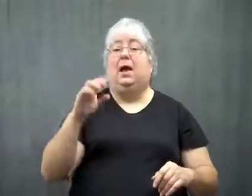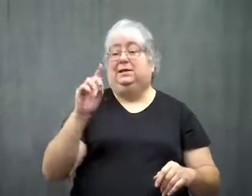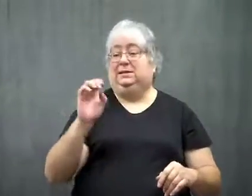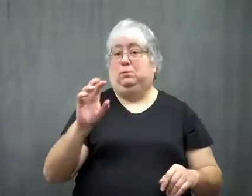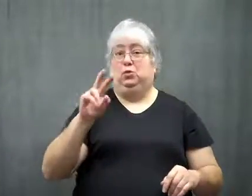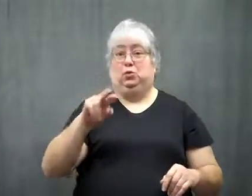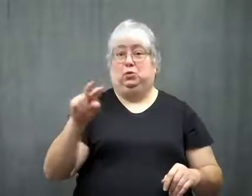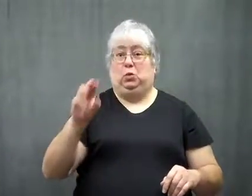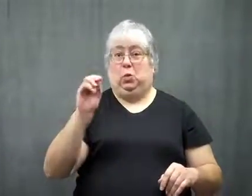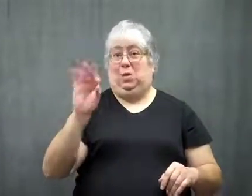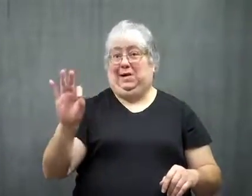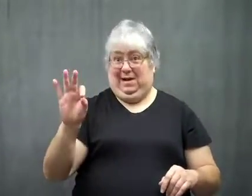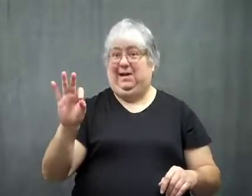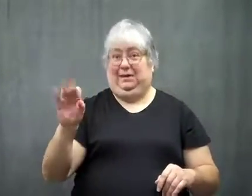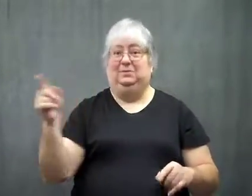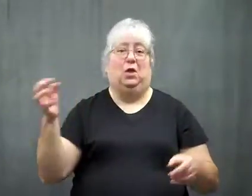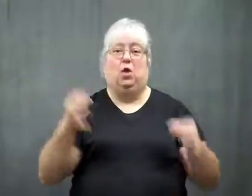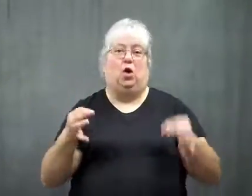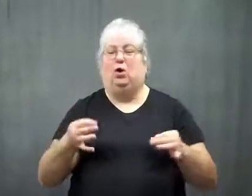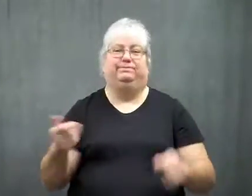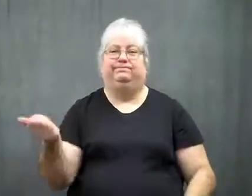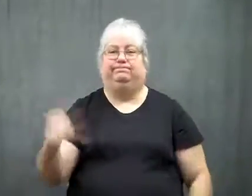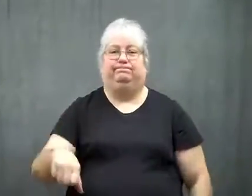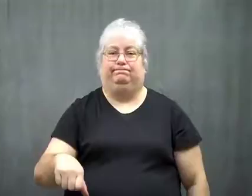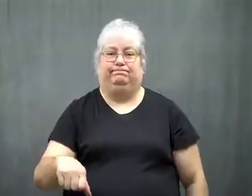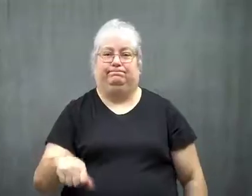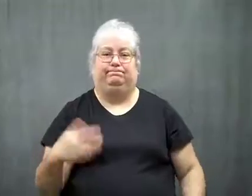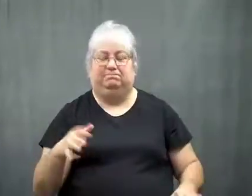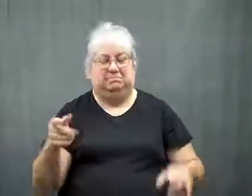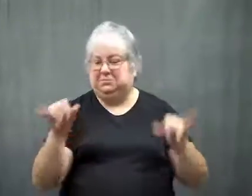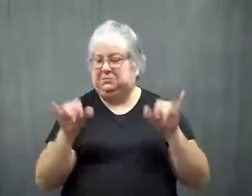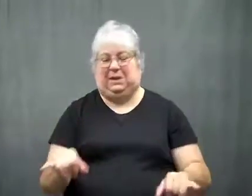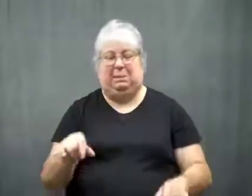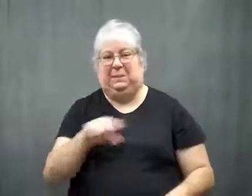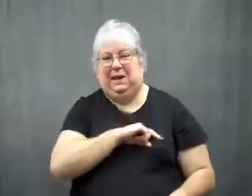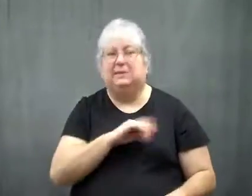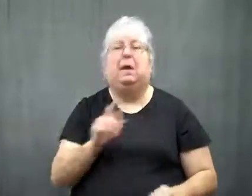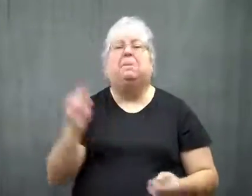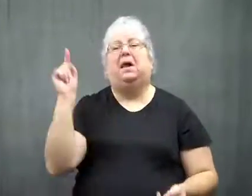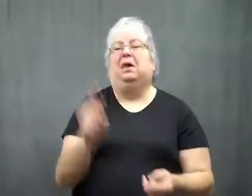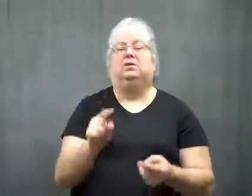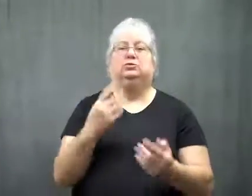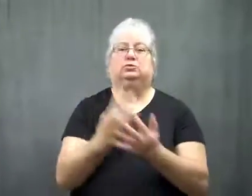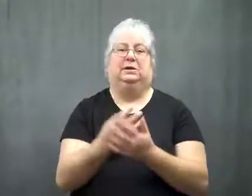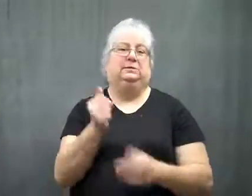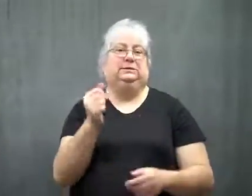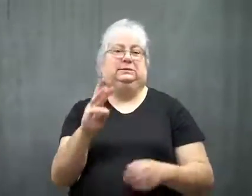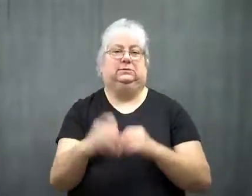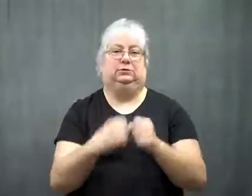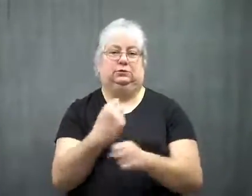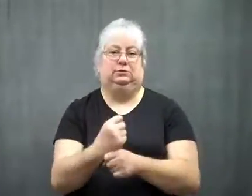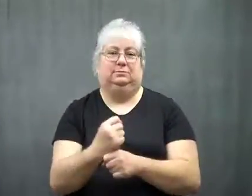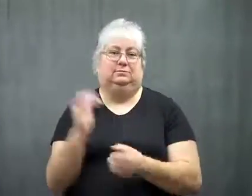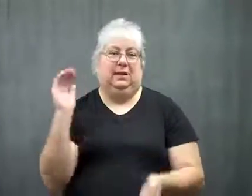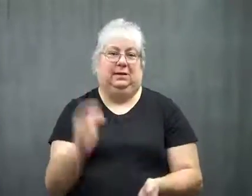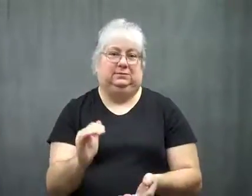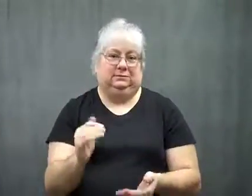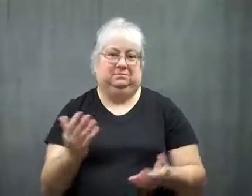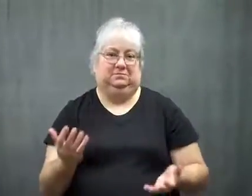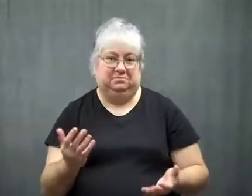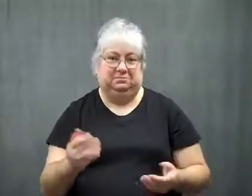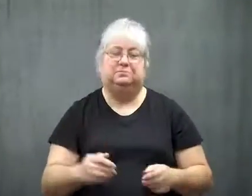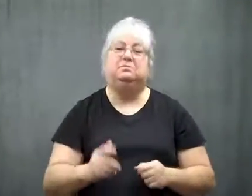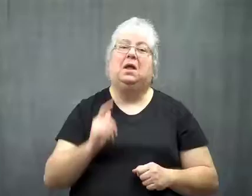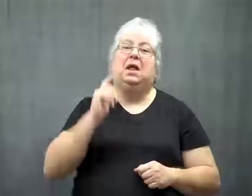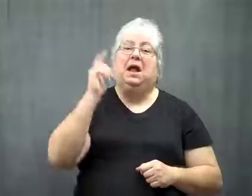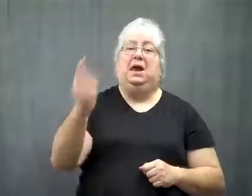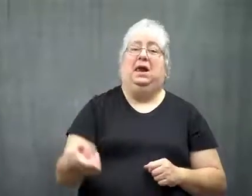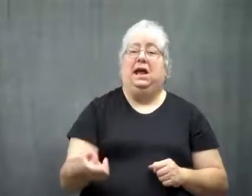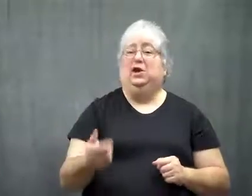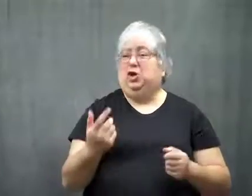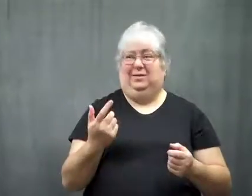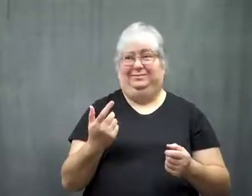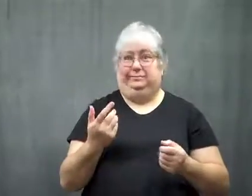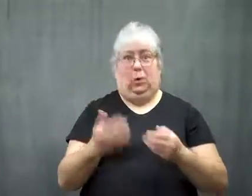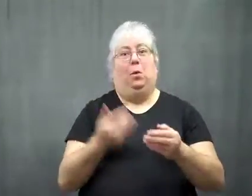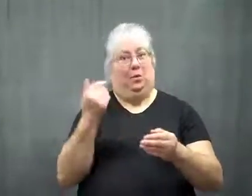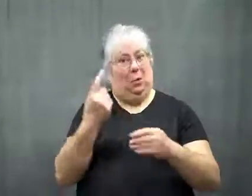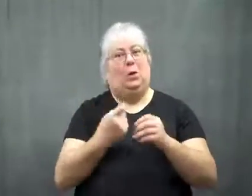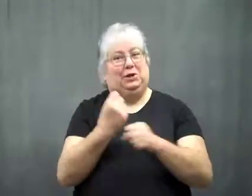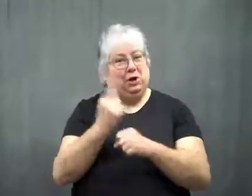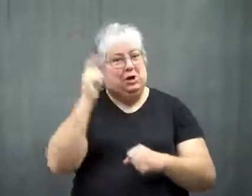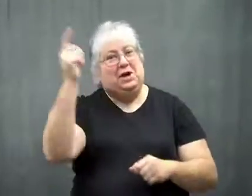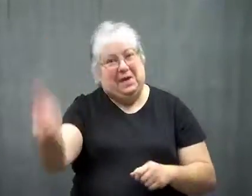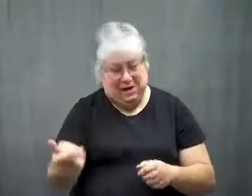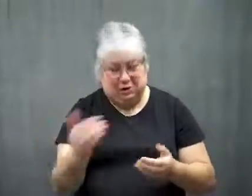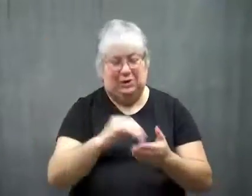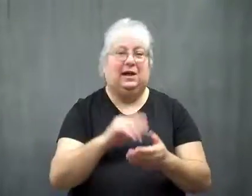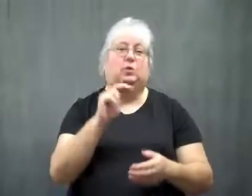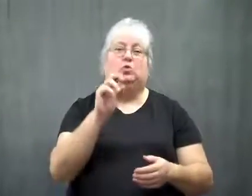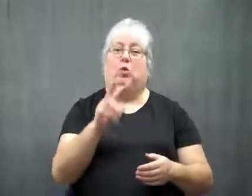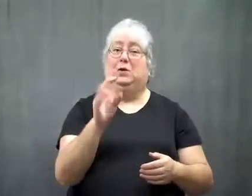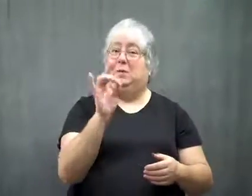On December 16, 2009, a court upheld the conviction but reduced the sentence to 16 years.